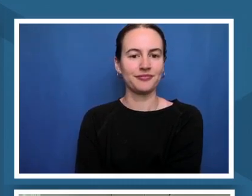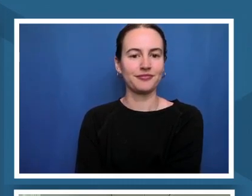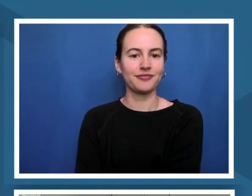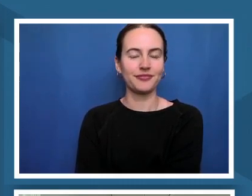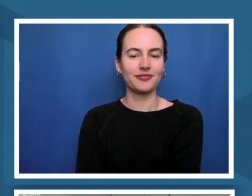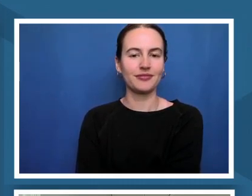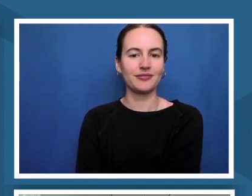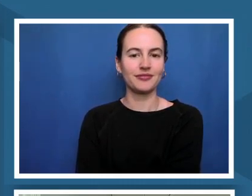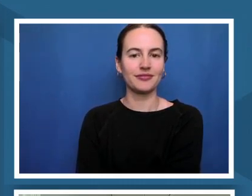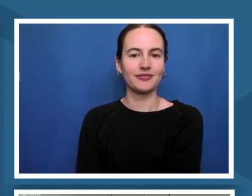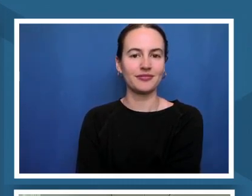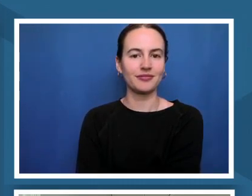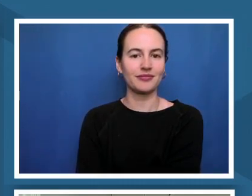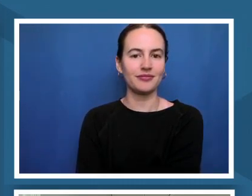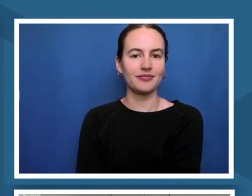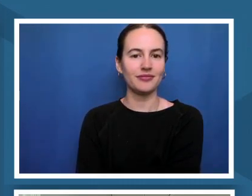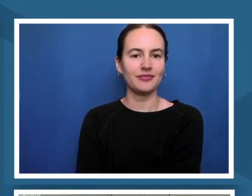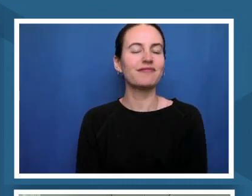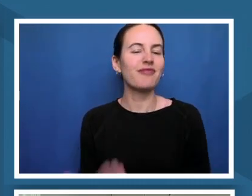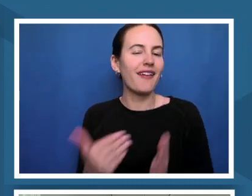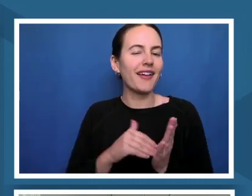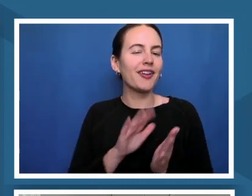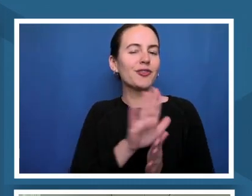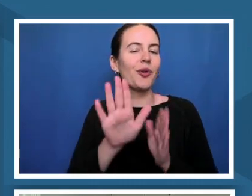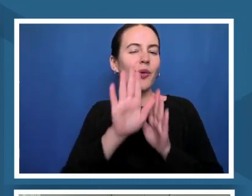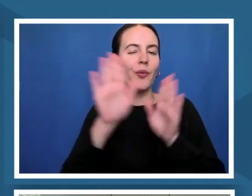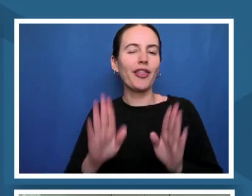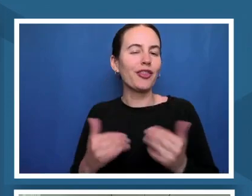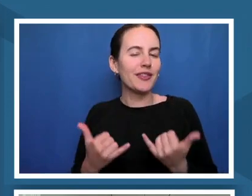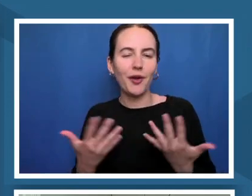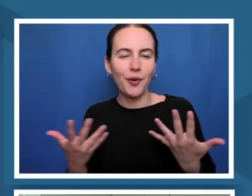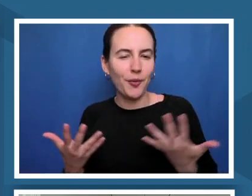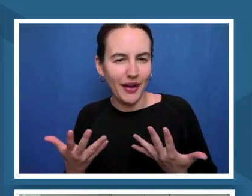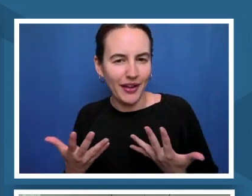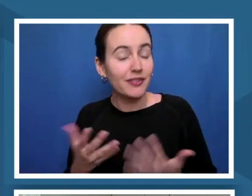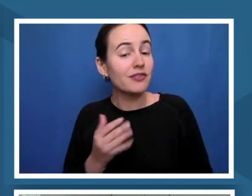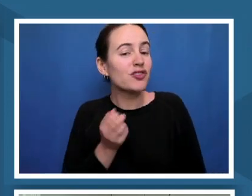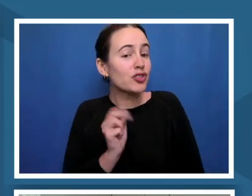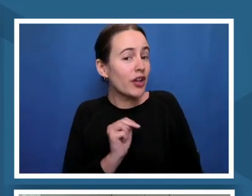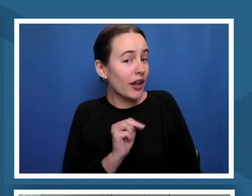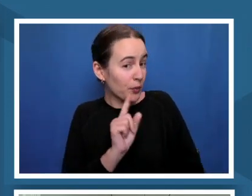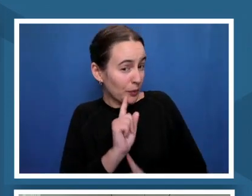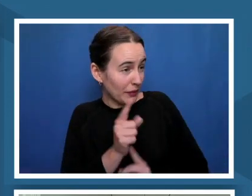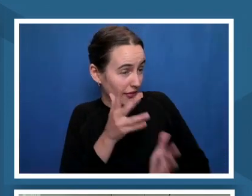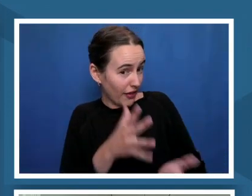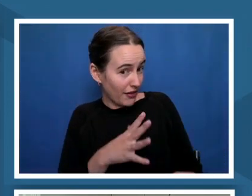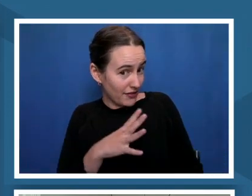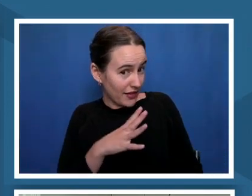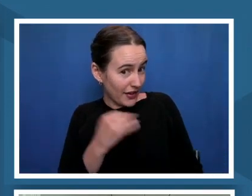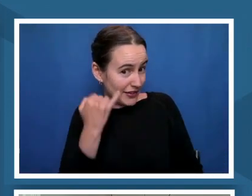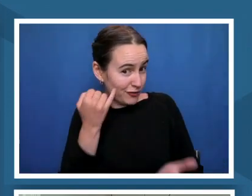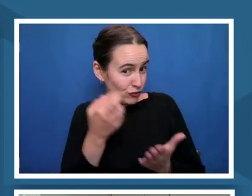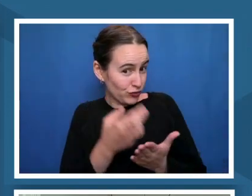what is your weather now and jen since we have just one minute left is it okay if we put our resources